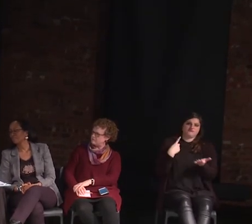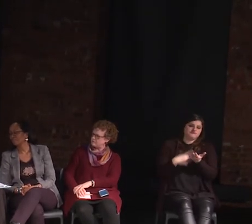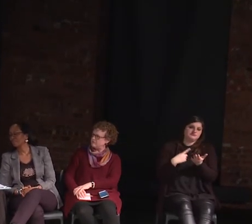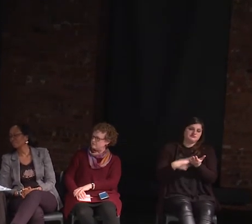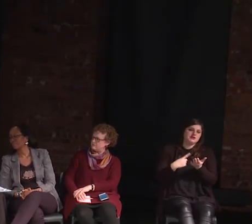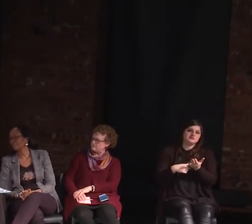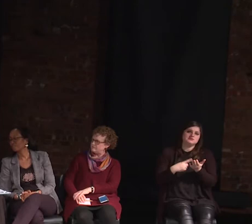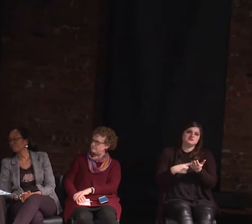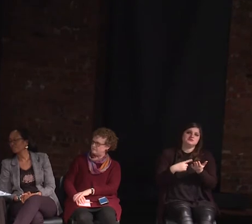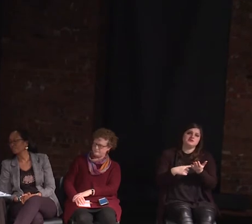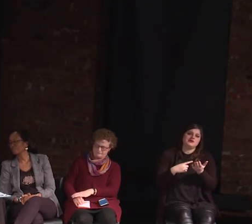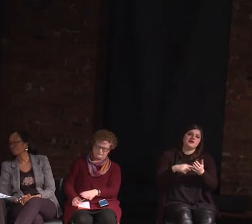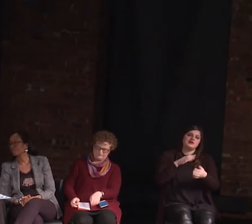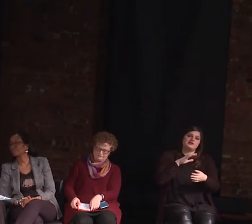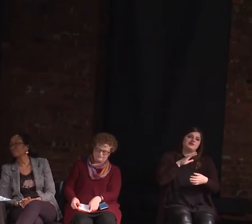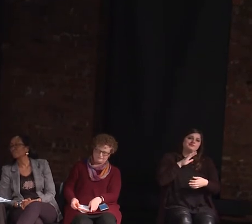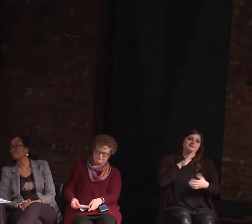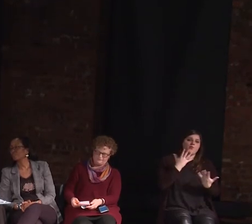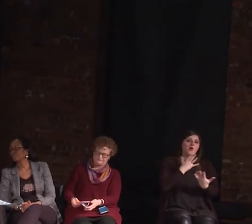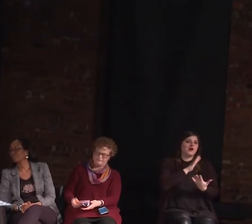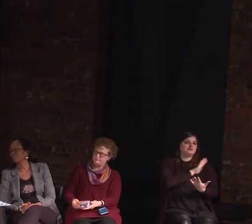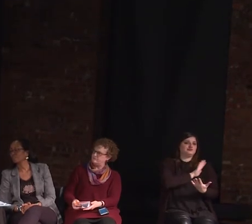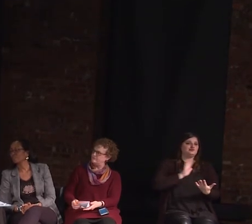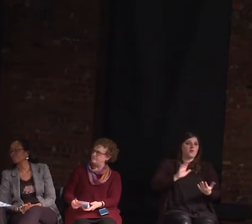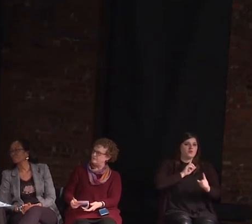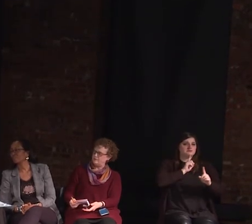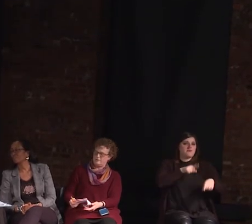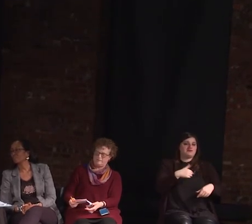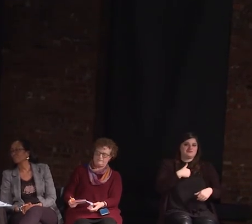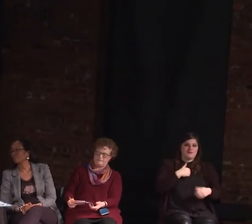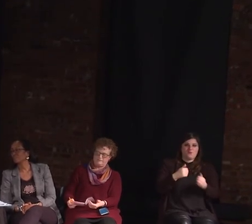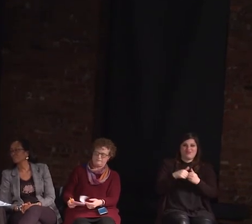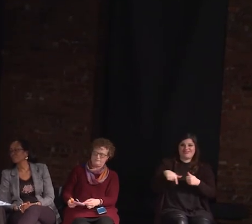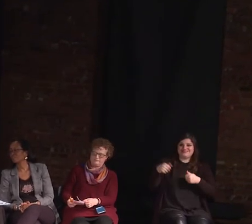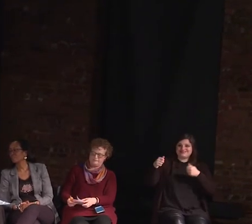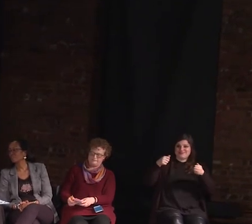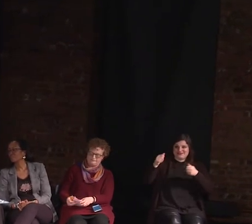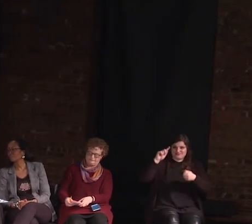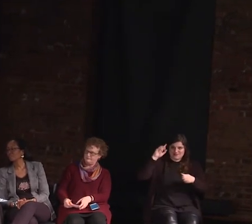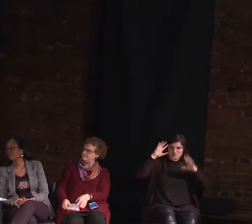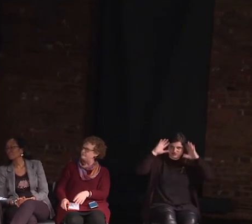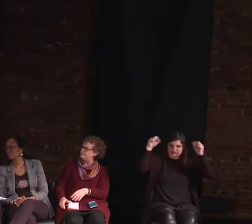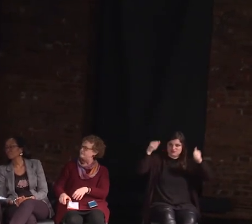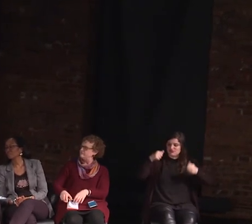to this administration and you've talked about the importance of artists, the importance